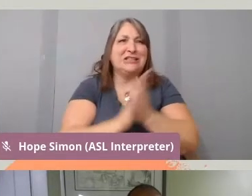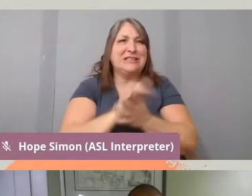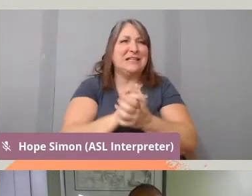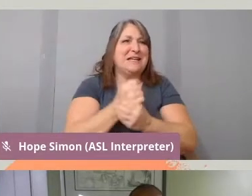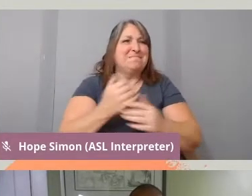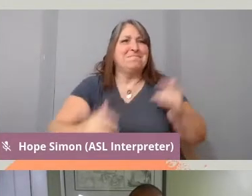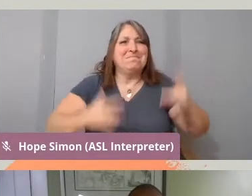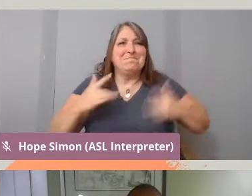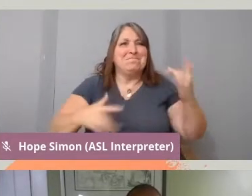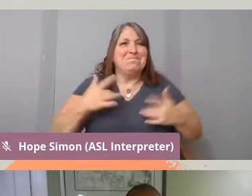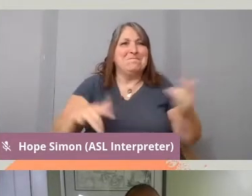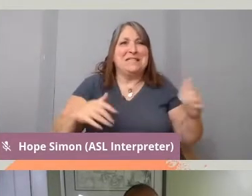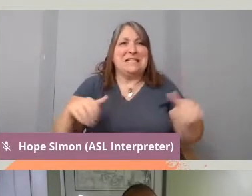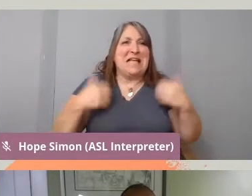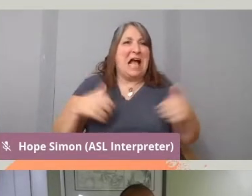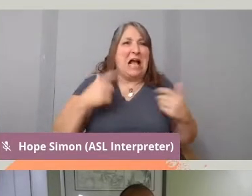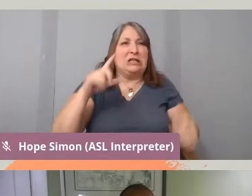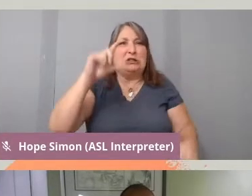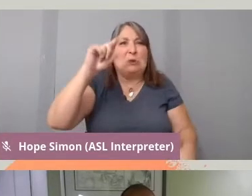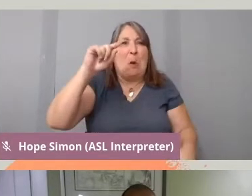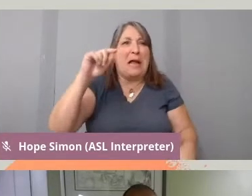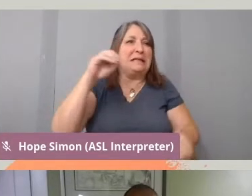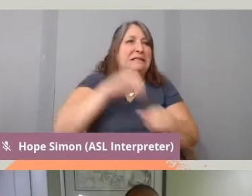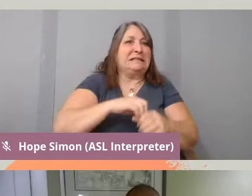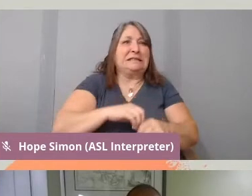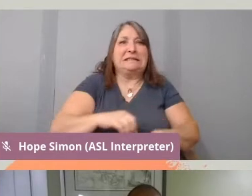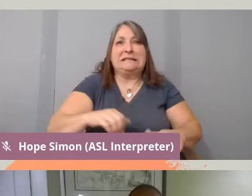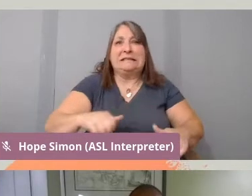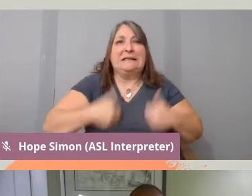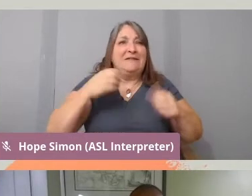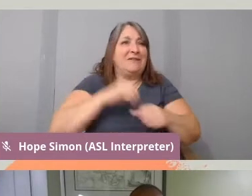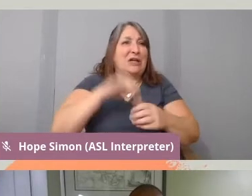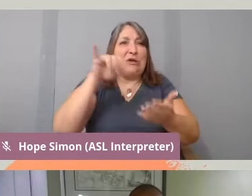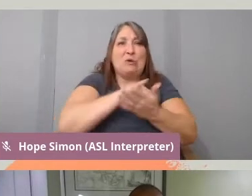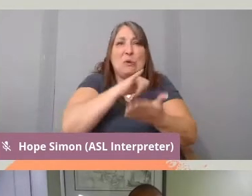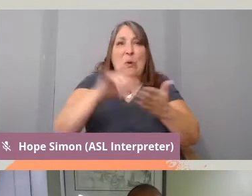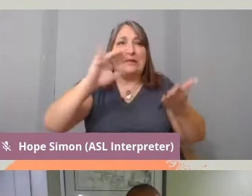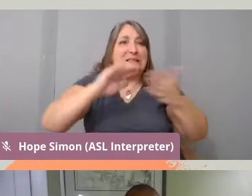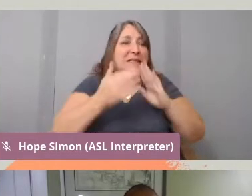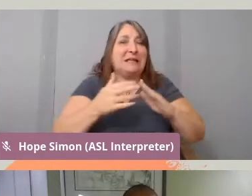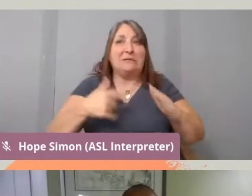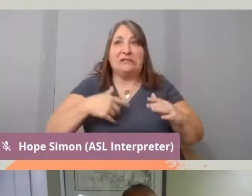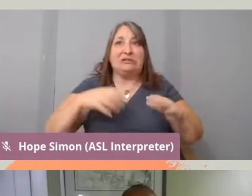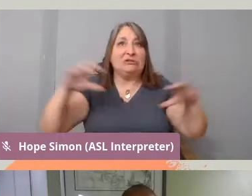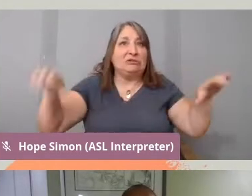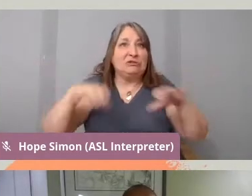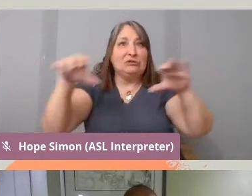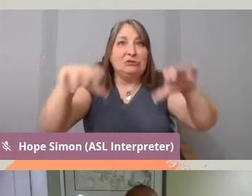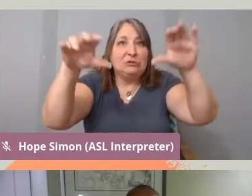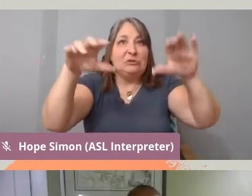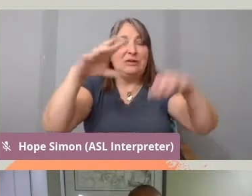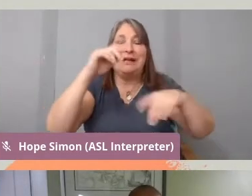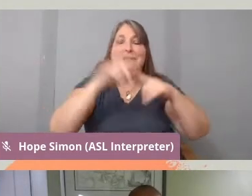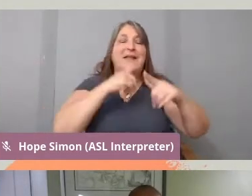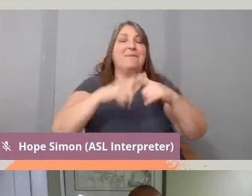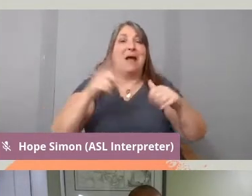in New York city, and we just kind of learned by doing it. You know, my first short film was made